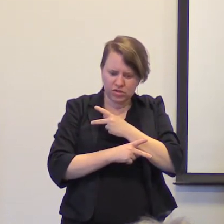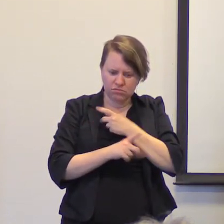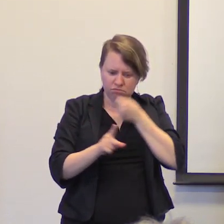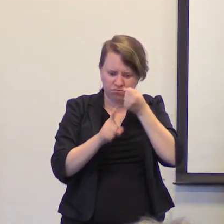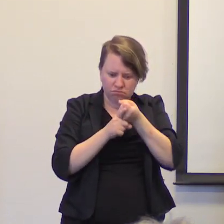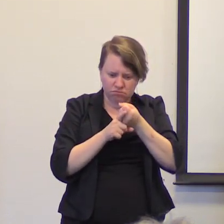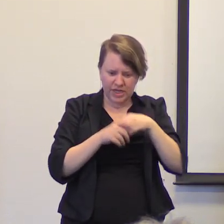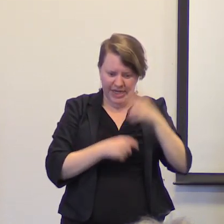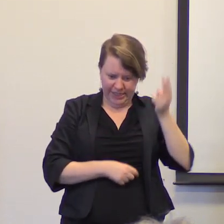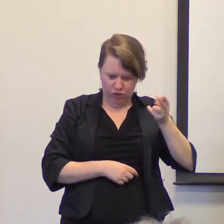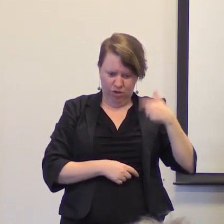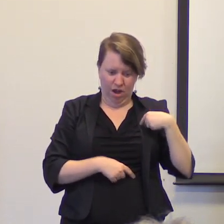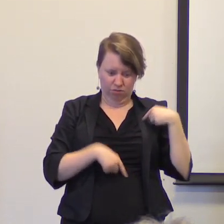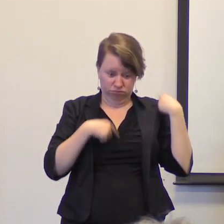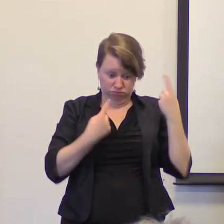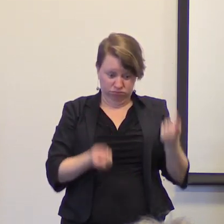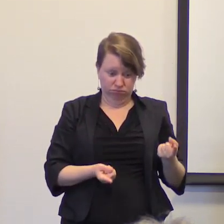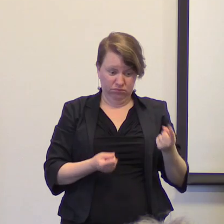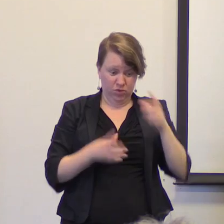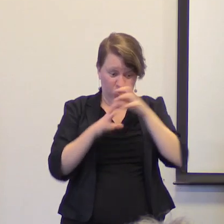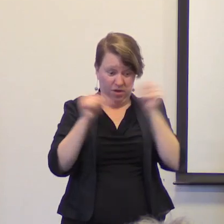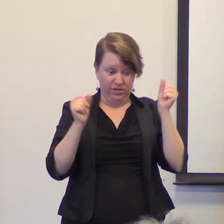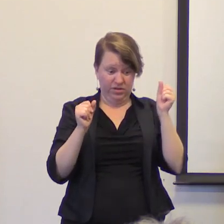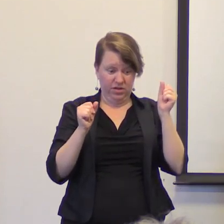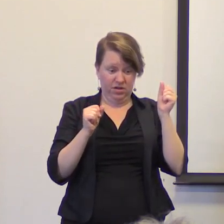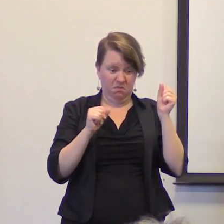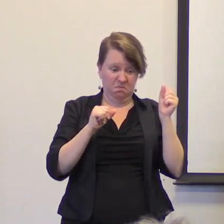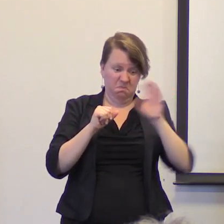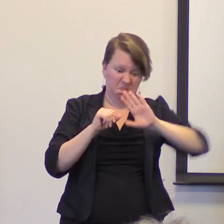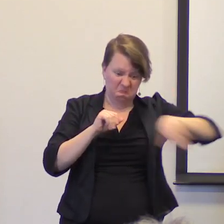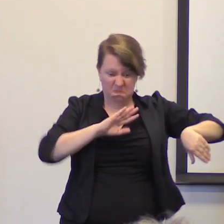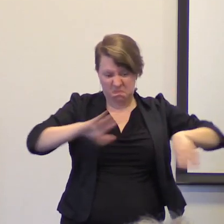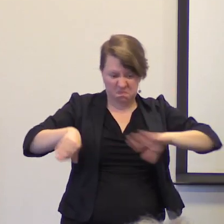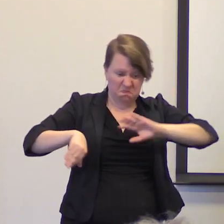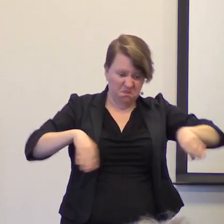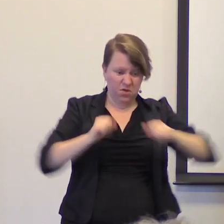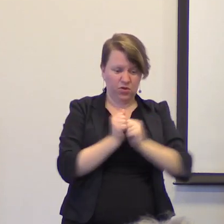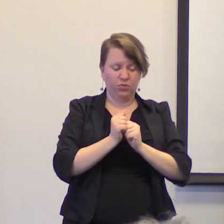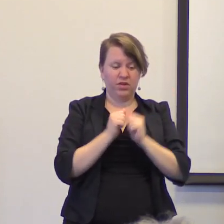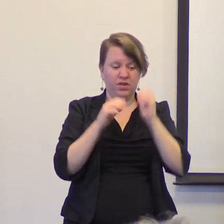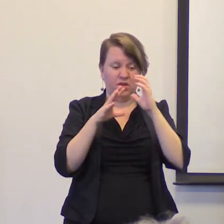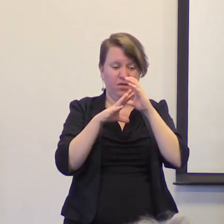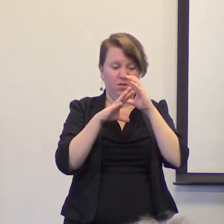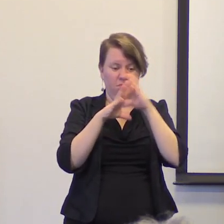I recall the president overstepping a lot of bounds was with President Jackson, and